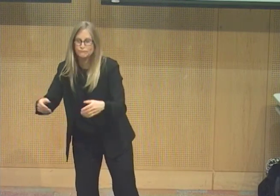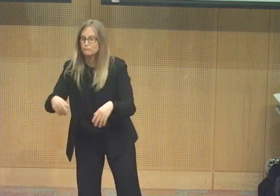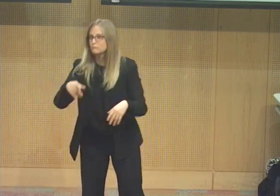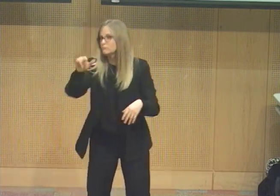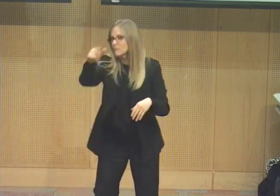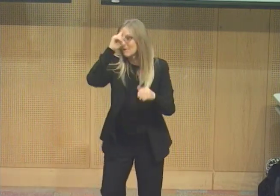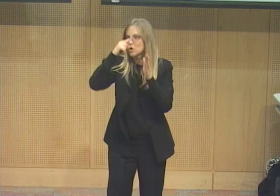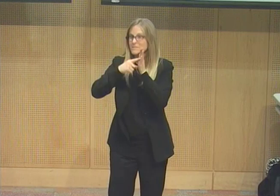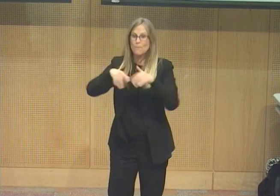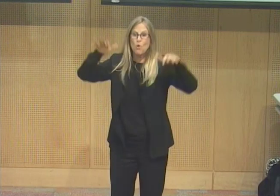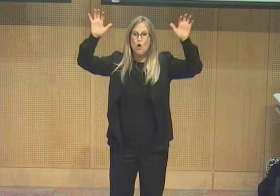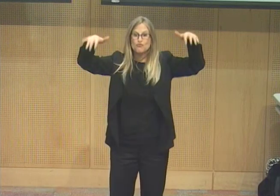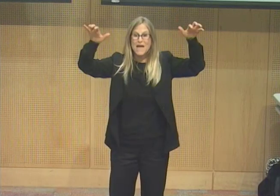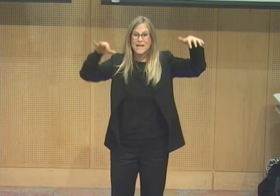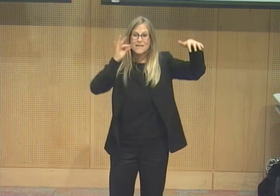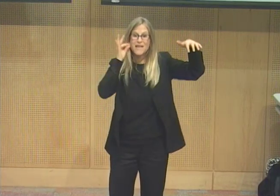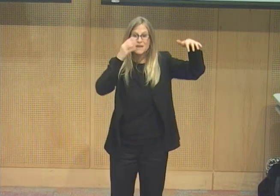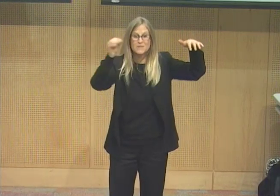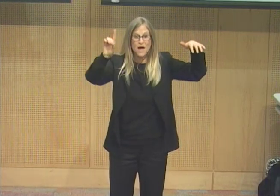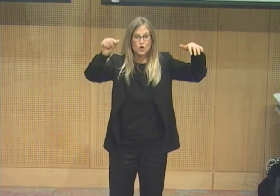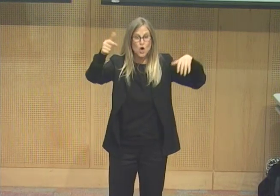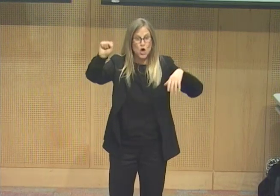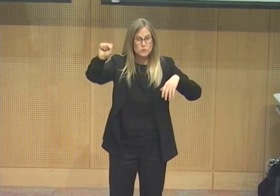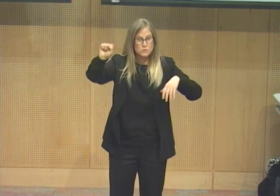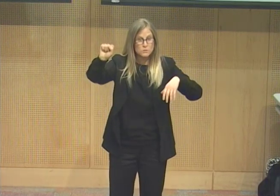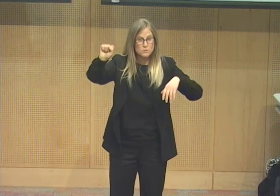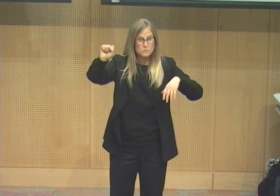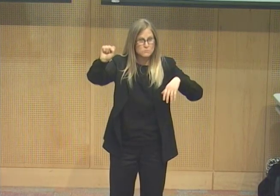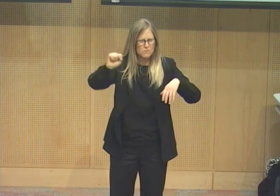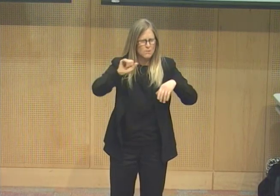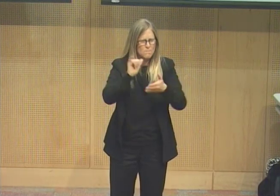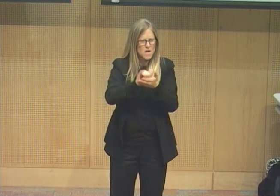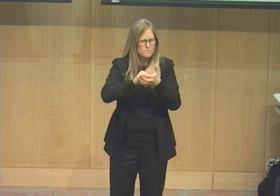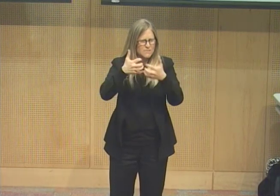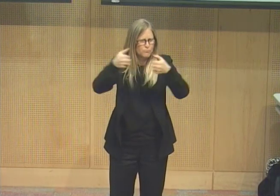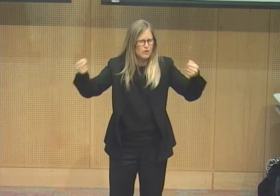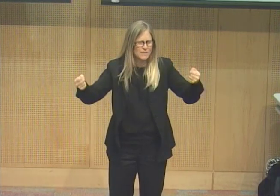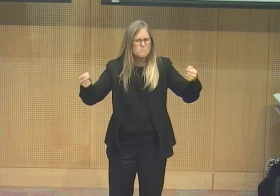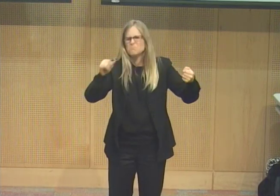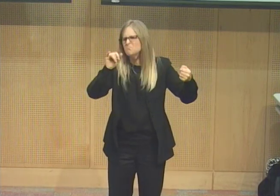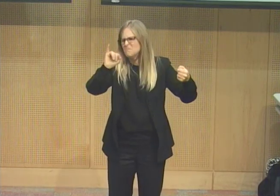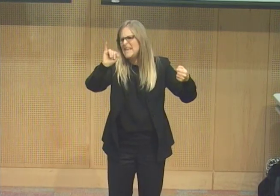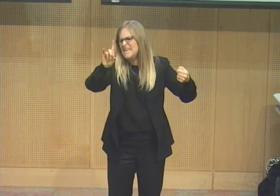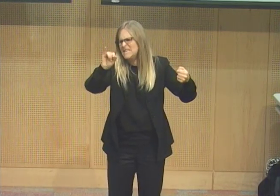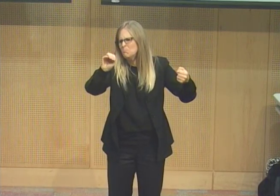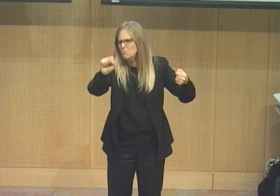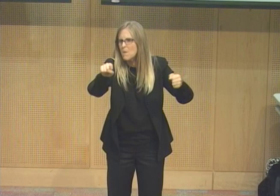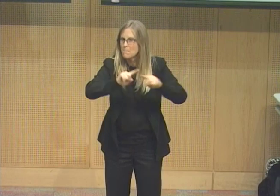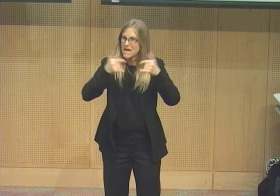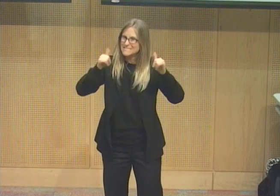In some cases, words were strung together and had to remain that way.